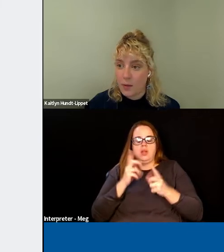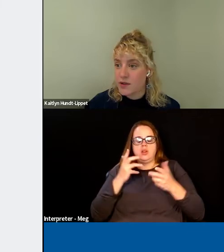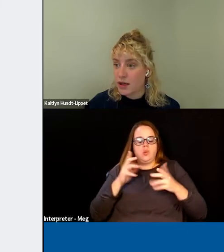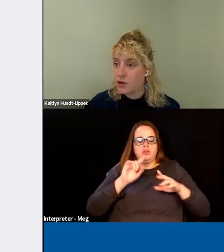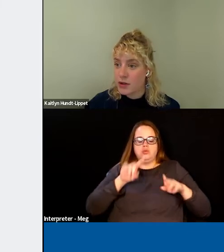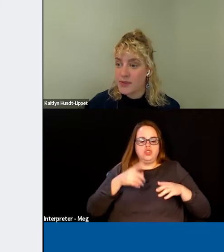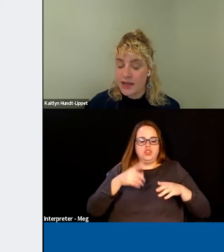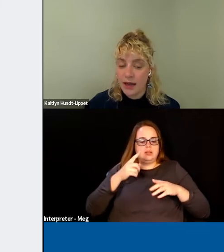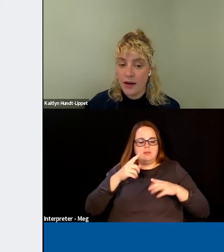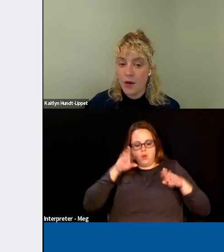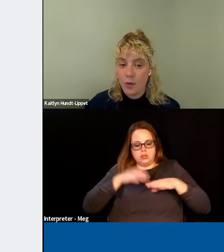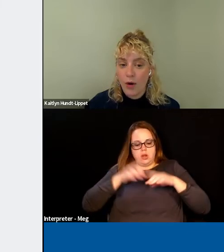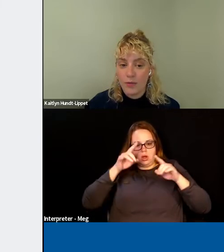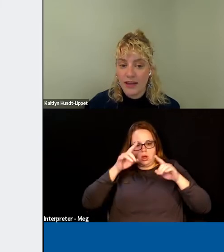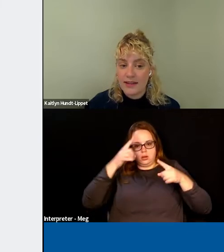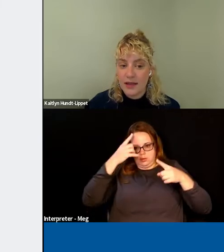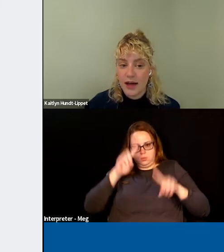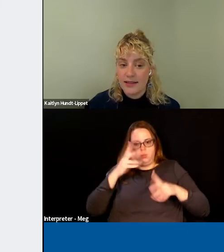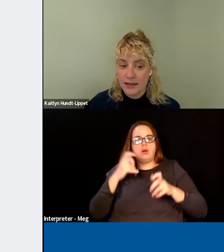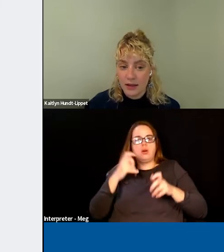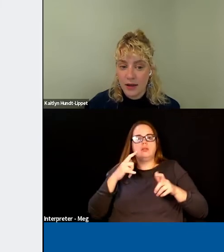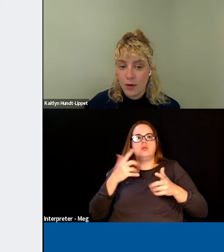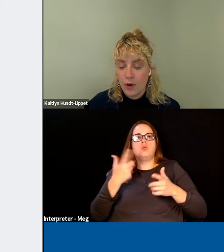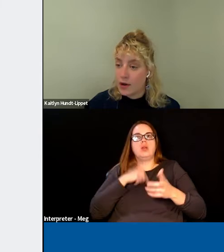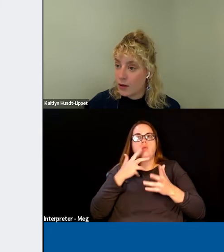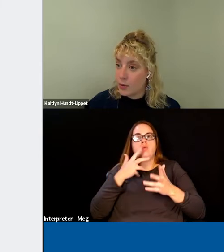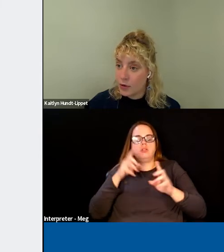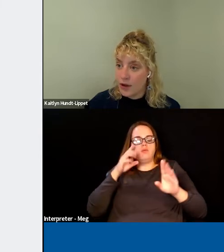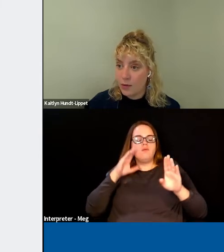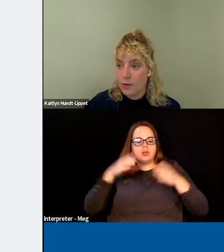to almost like a dream state. What would make this ideal? What would it improve it?